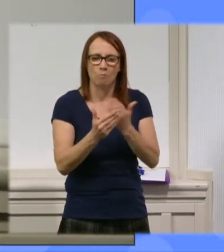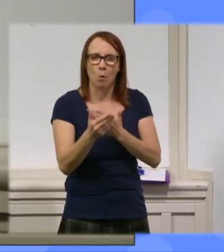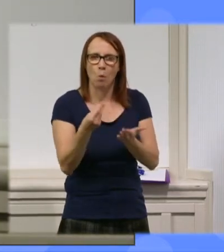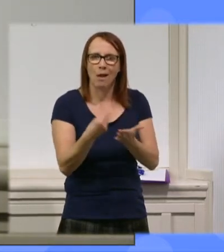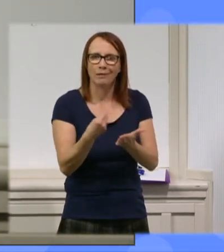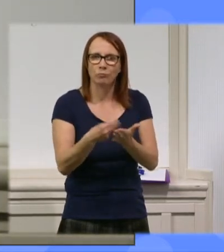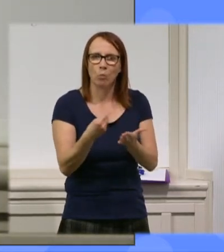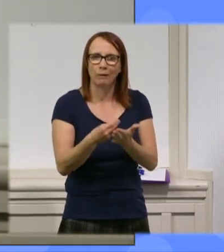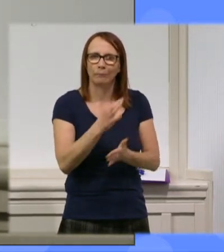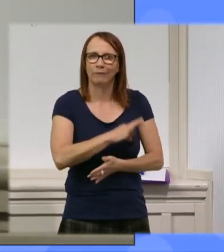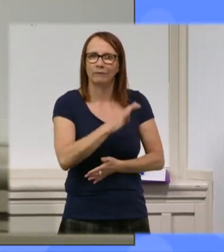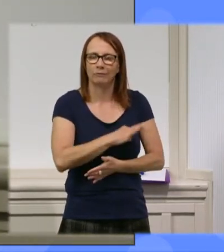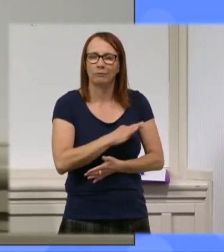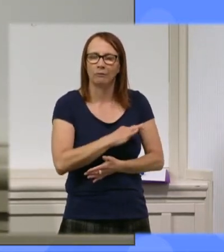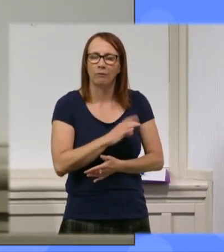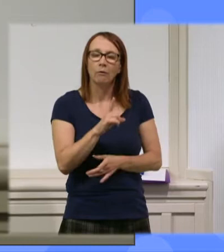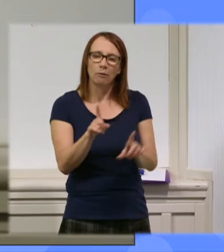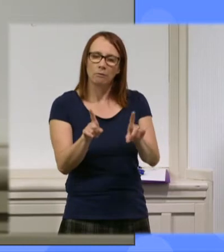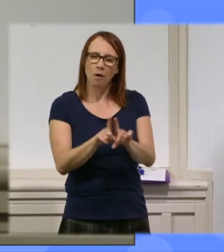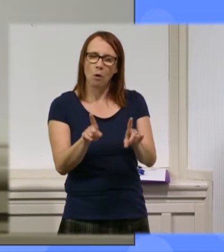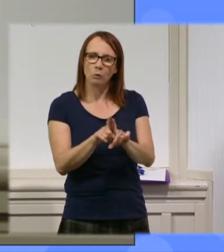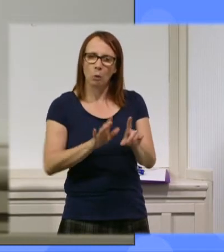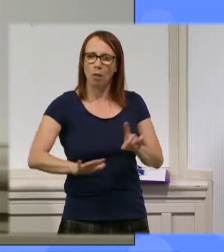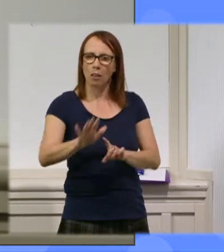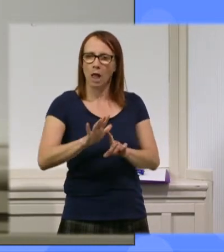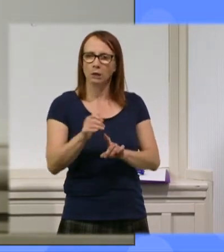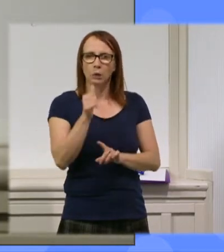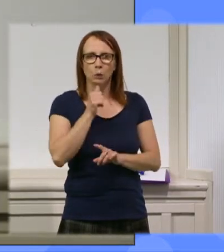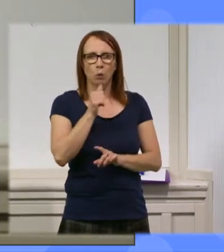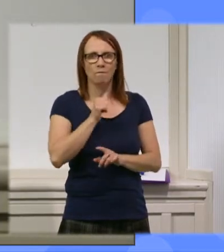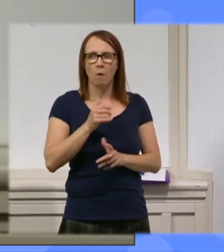economic benefit from it but also to use it for using a technical term here